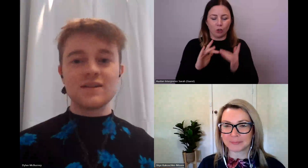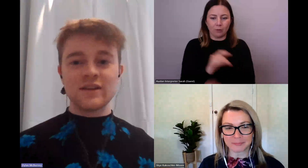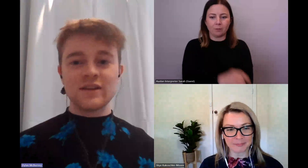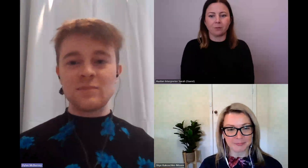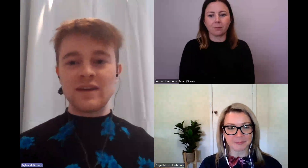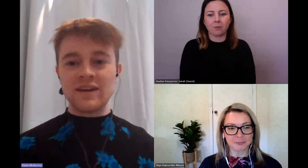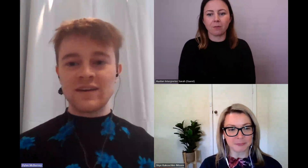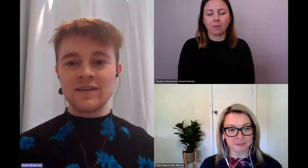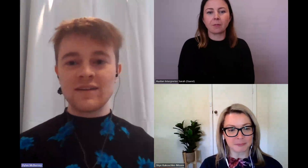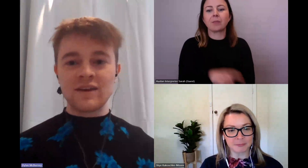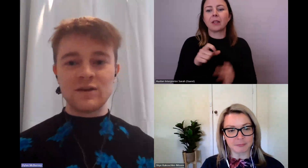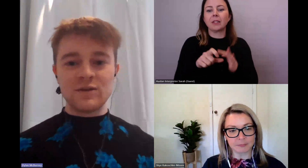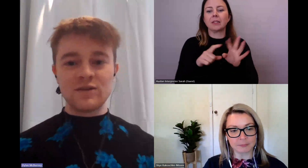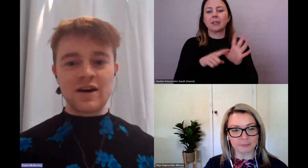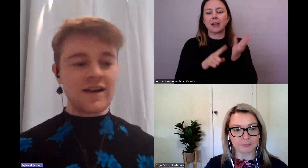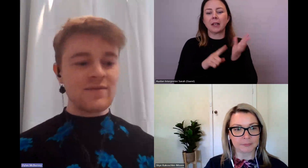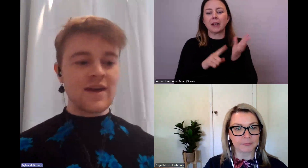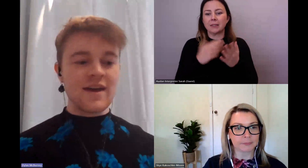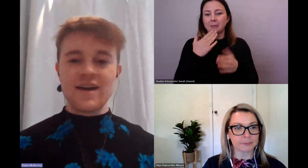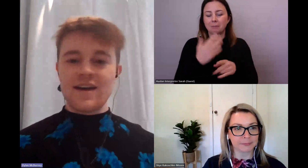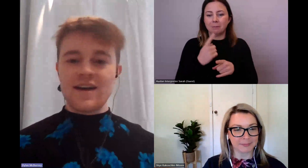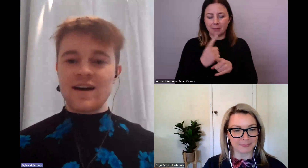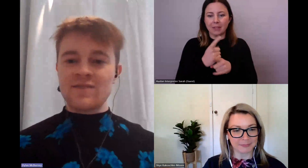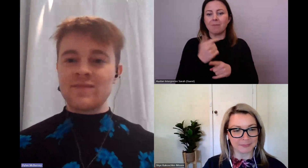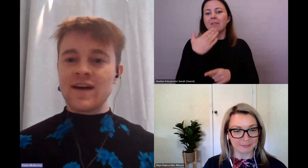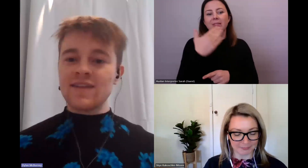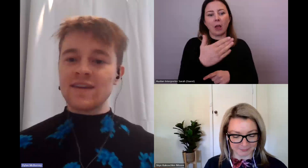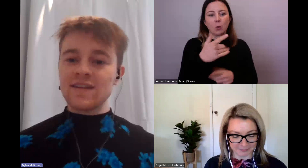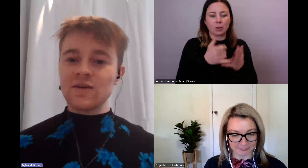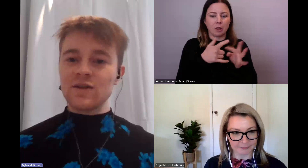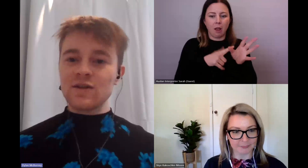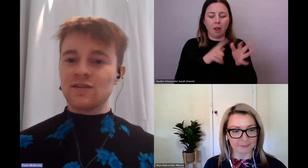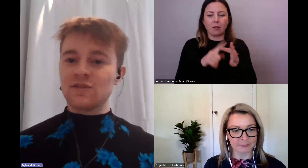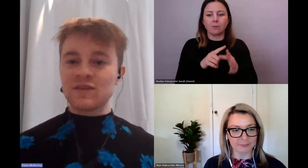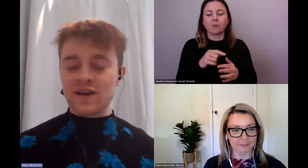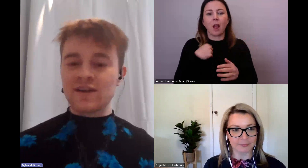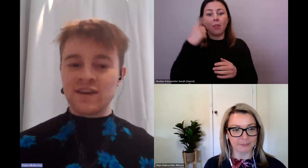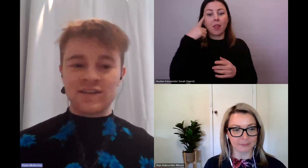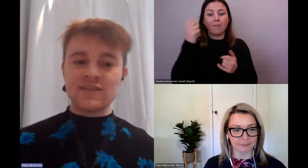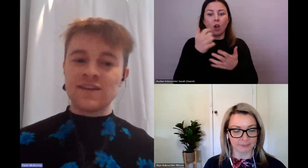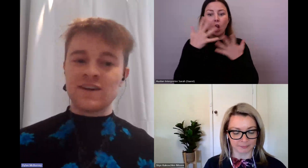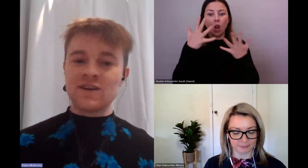Dylan speaking. Thank you Skye. I think that there are lots of exciting things that young